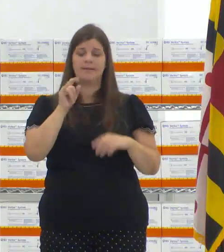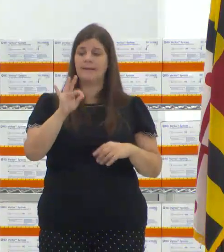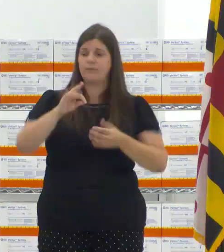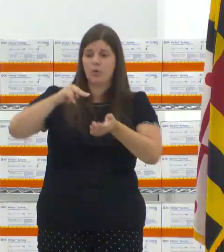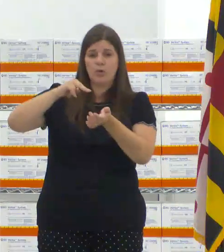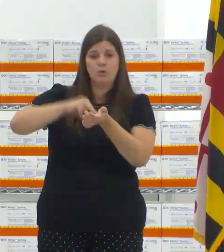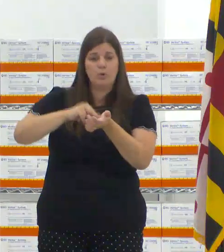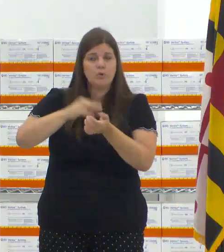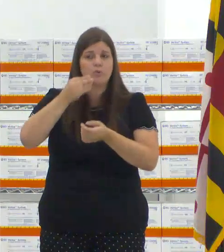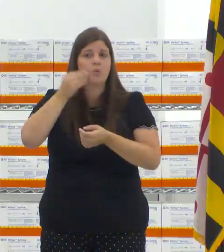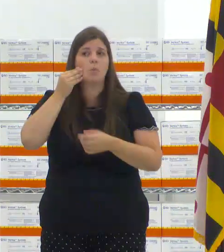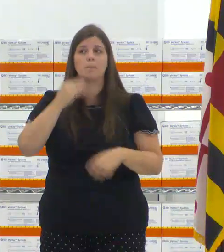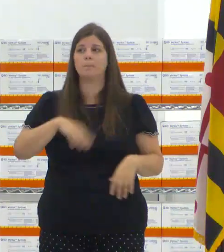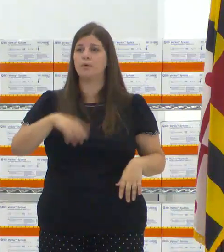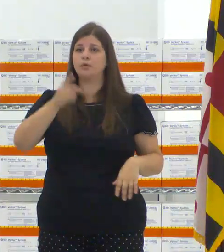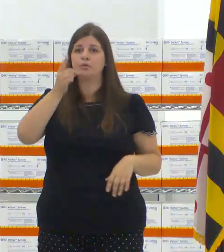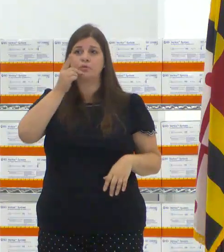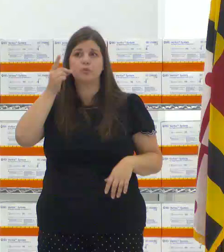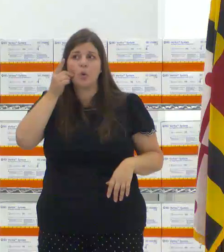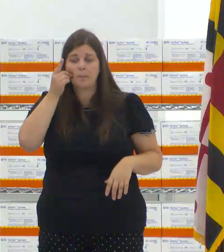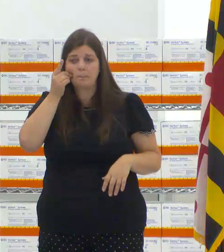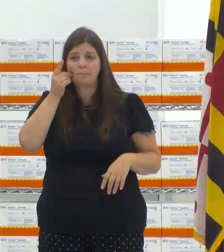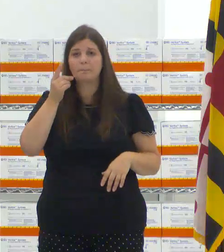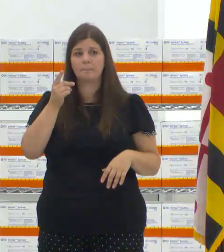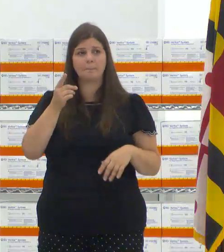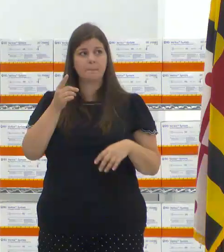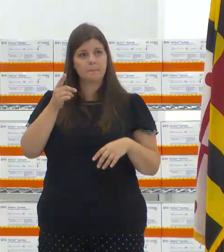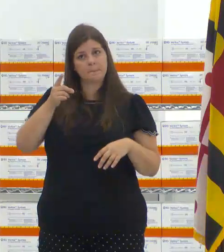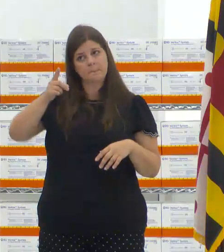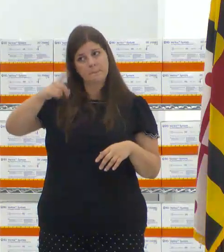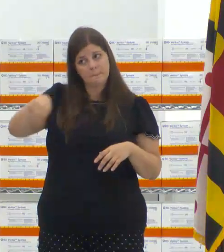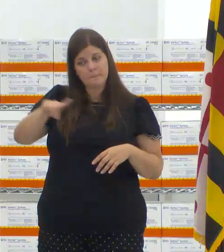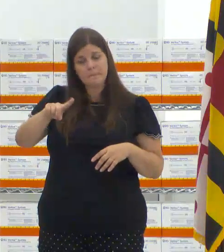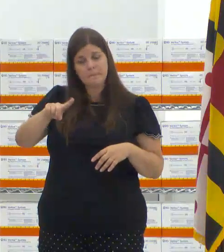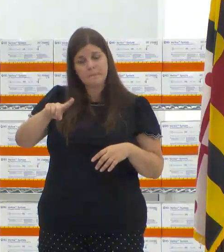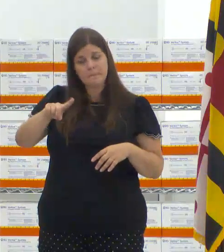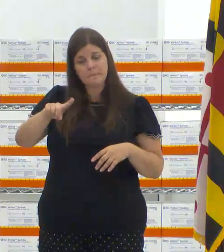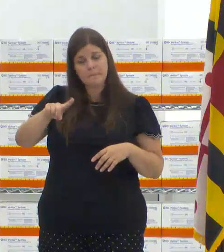. But for those people who are -- have symptoms and are -- have